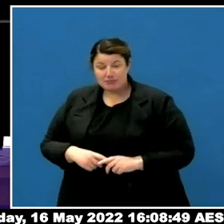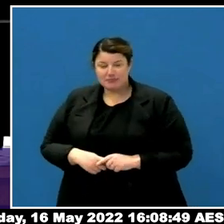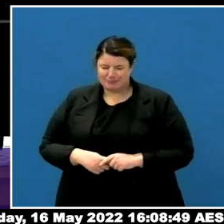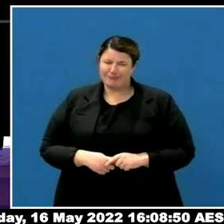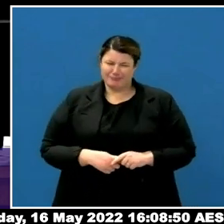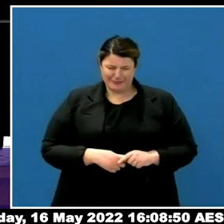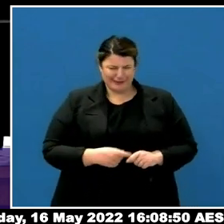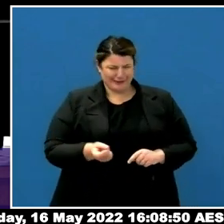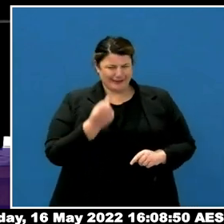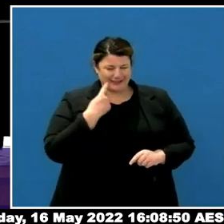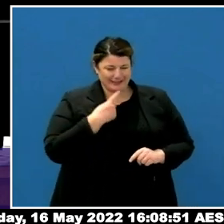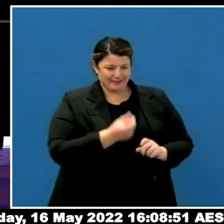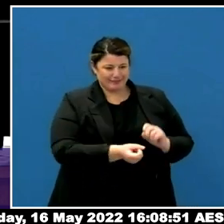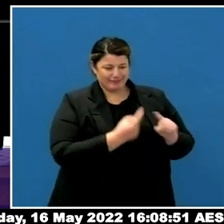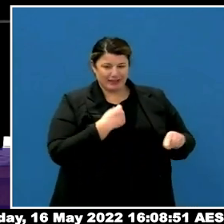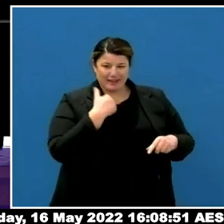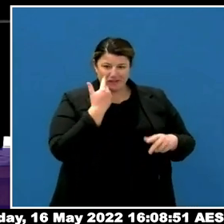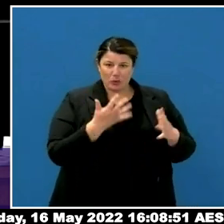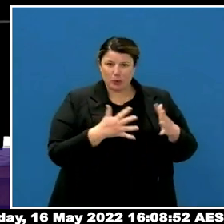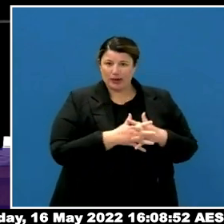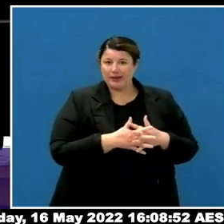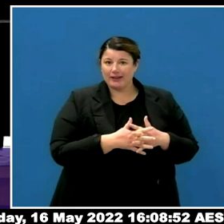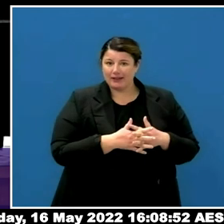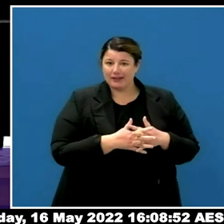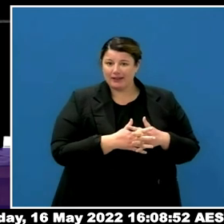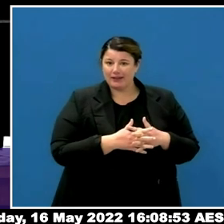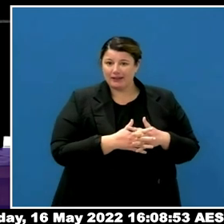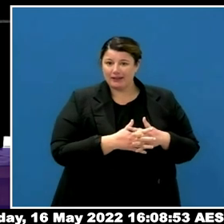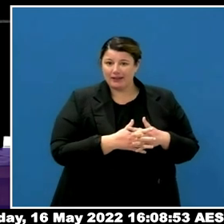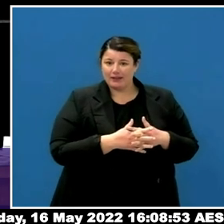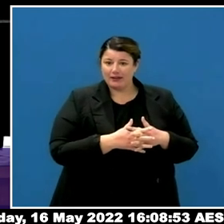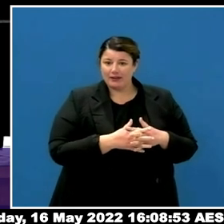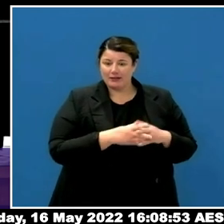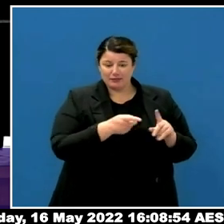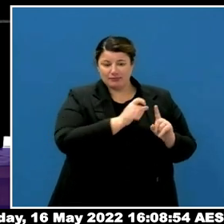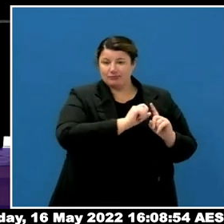Copies are sent to the plan manager and then we get a copy as well.